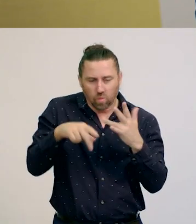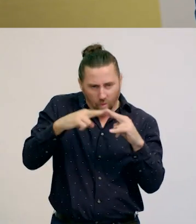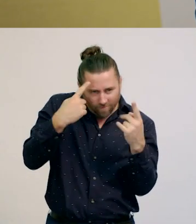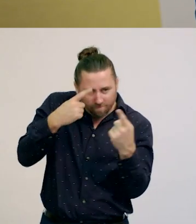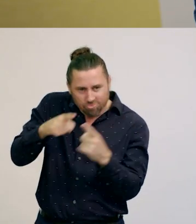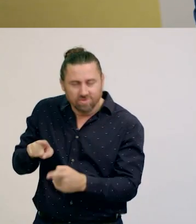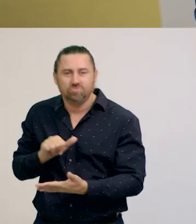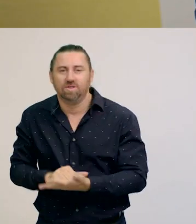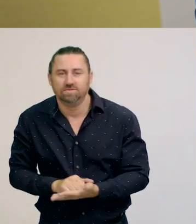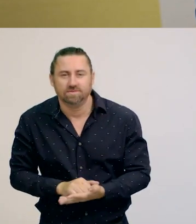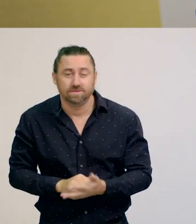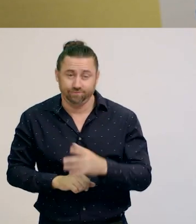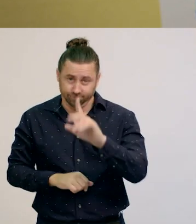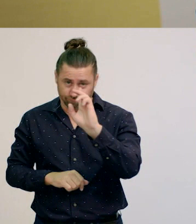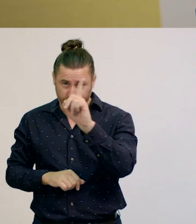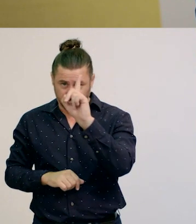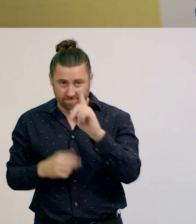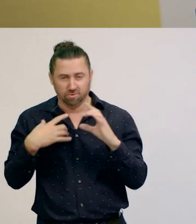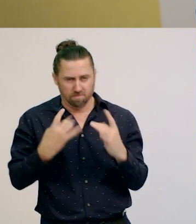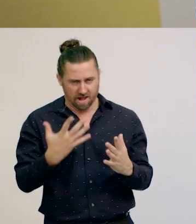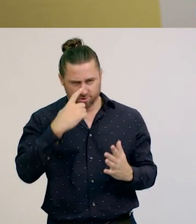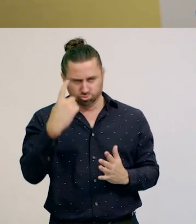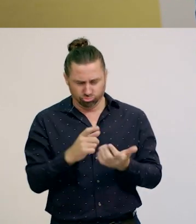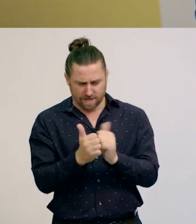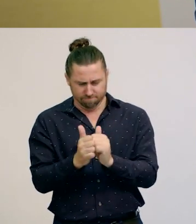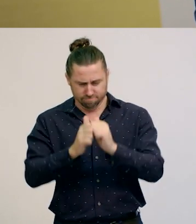Okay, Jen. Let's play. In our game,